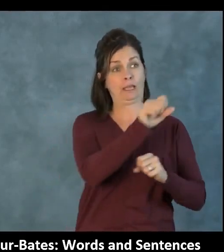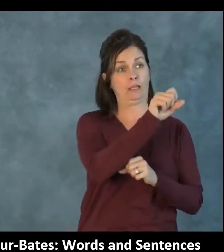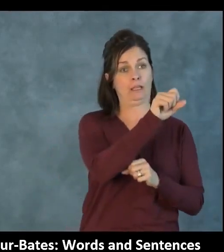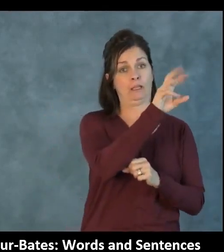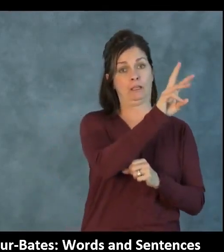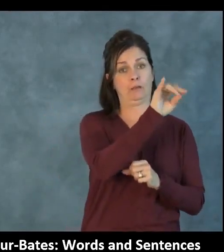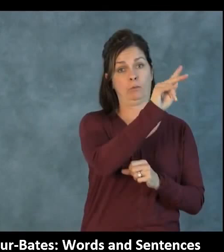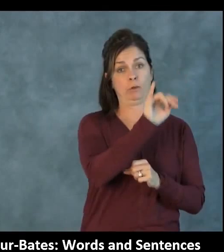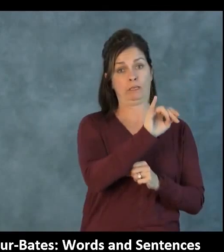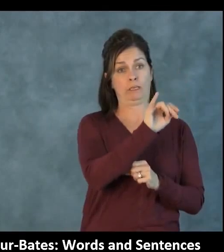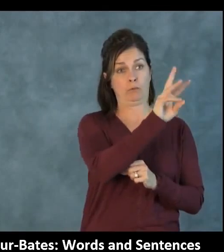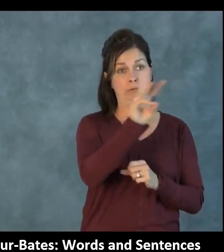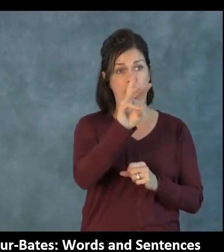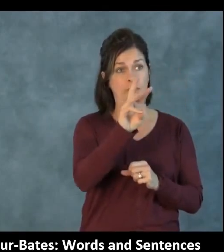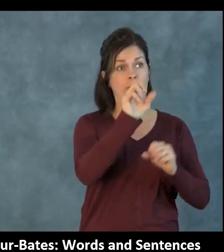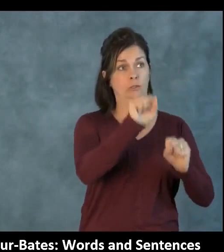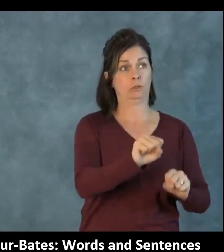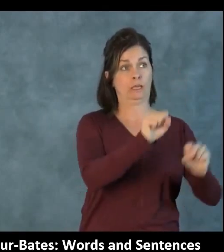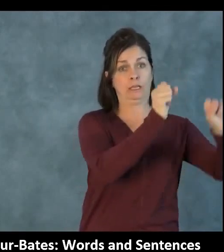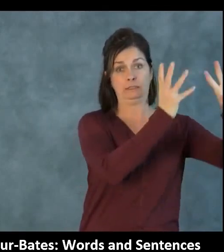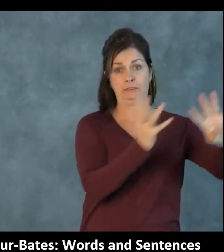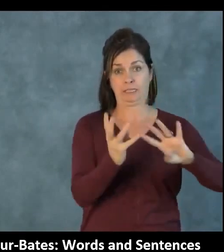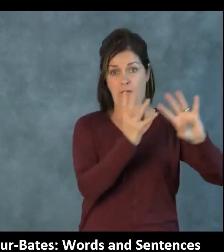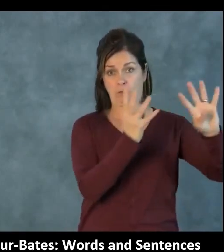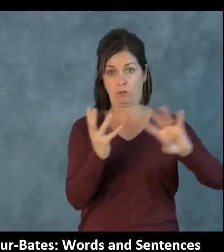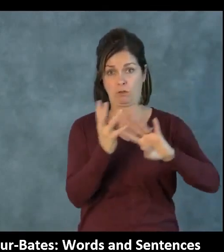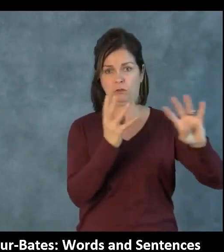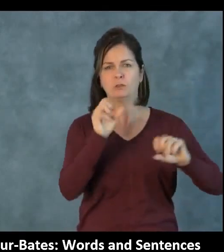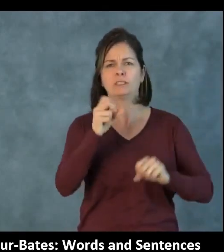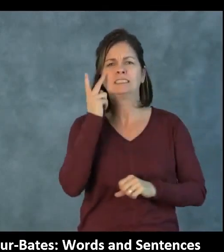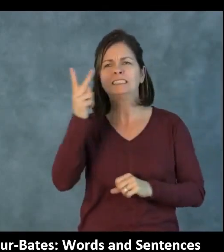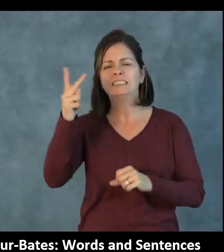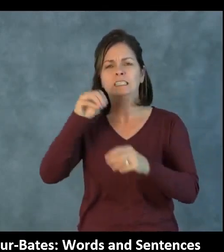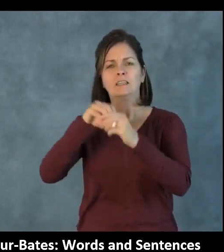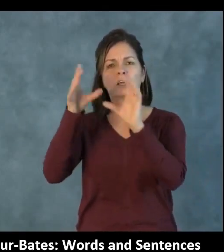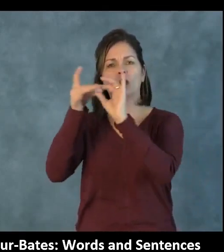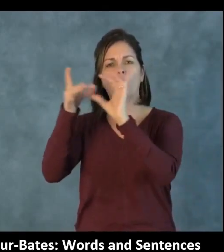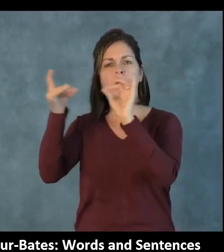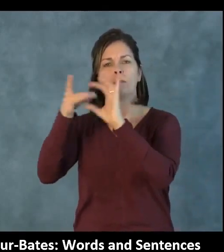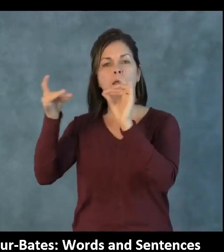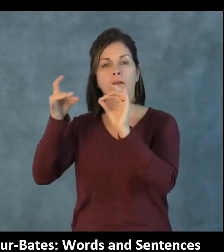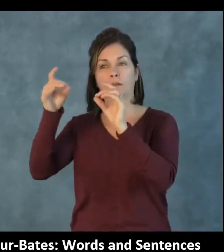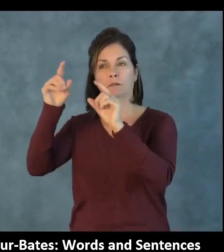that's shown in the comment box in the chat on this website.